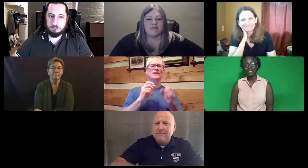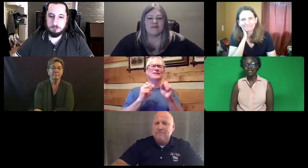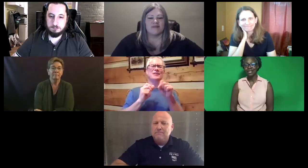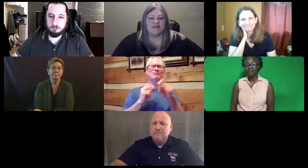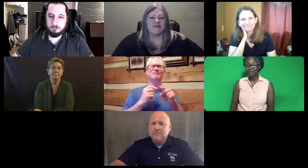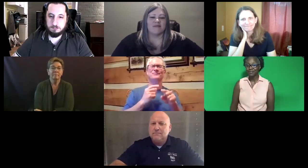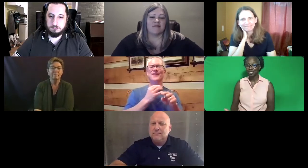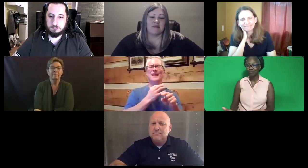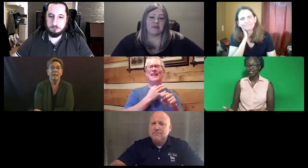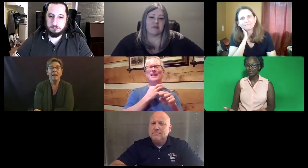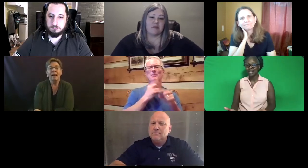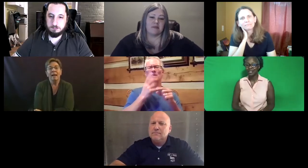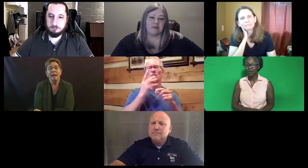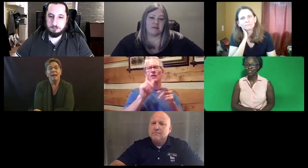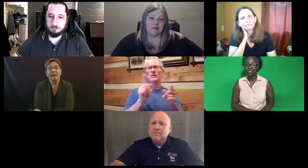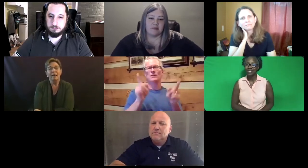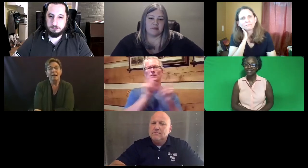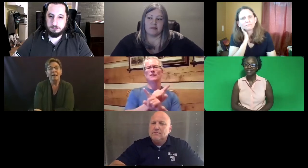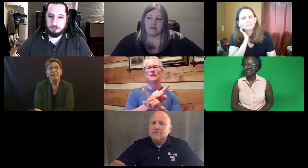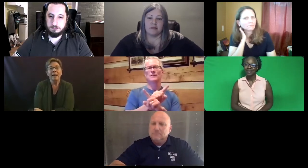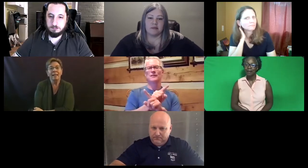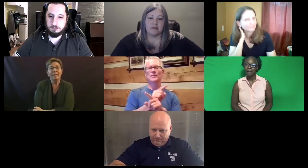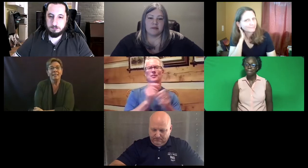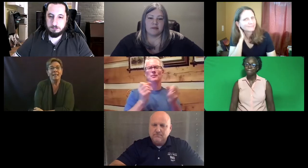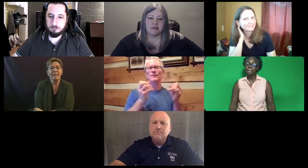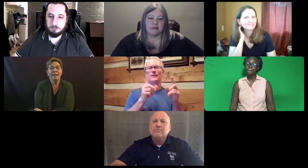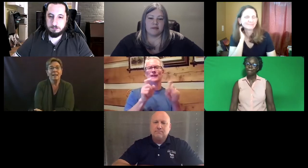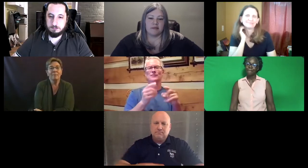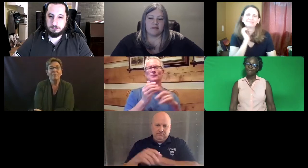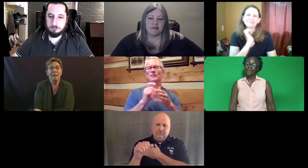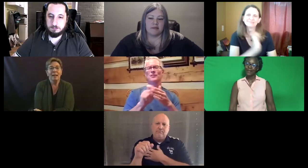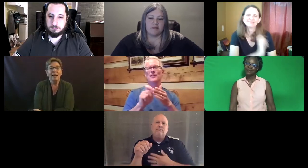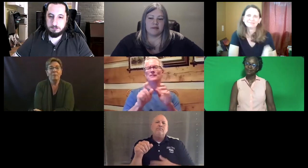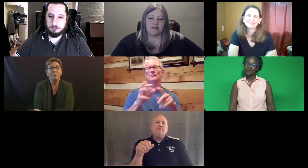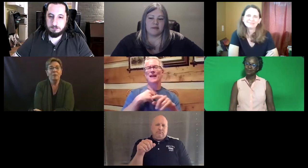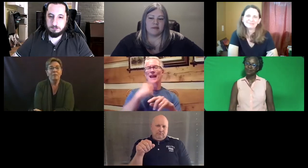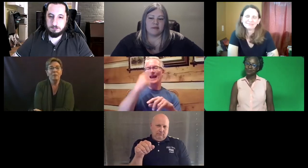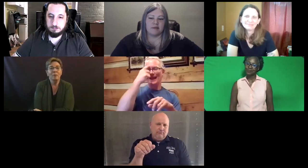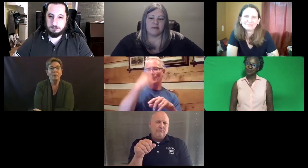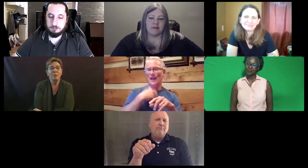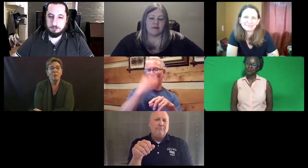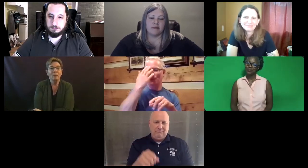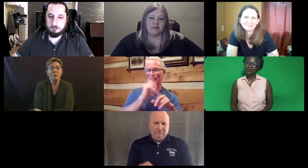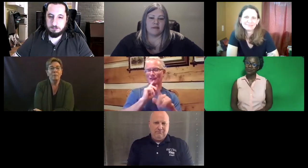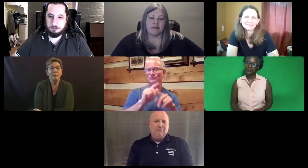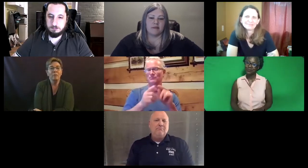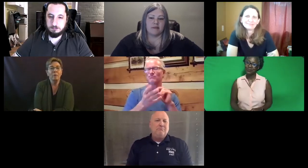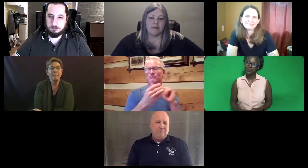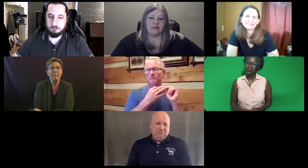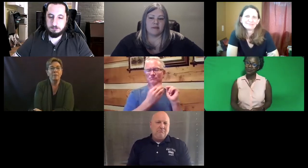And Cliff, did you want to ask a question. Cliff: Yeah, I guess that I'm wondering if you developed the performance test before